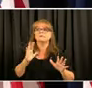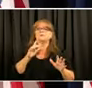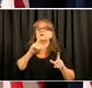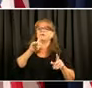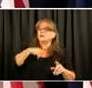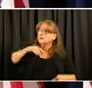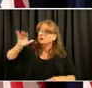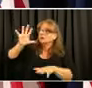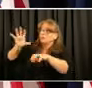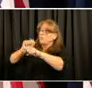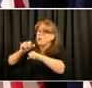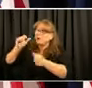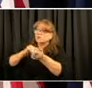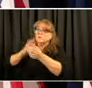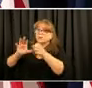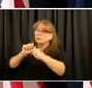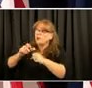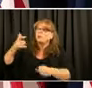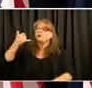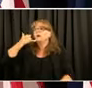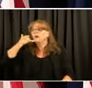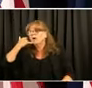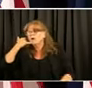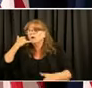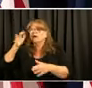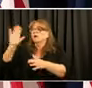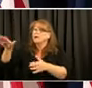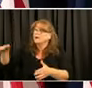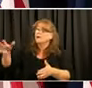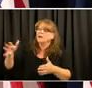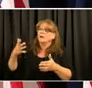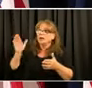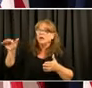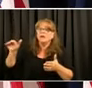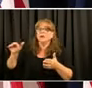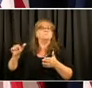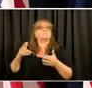they want you to come in and get tested there you absolutely can many people get tested that way but